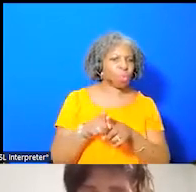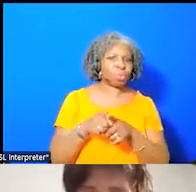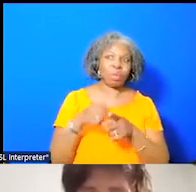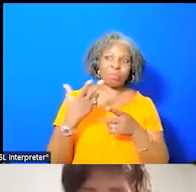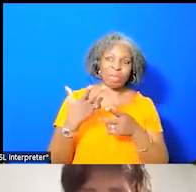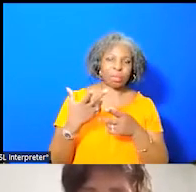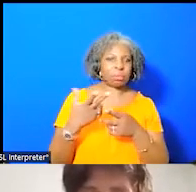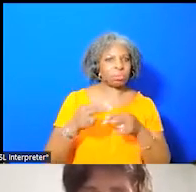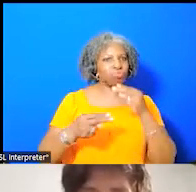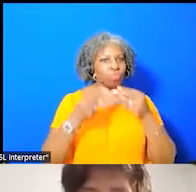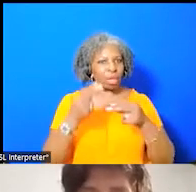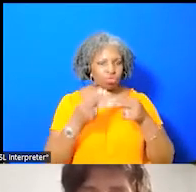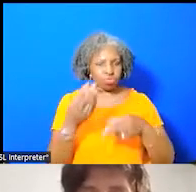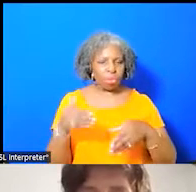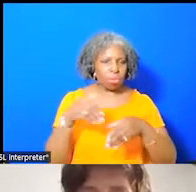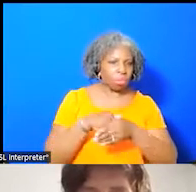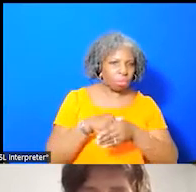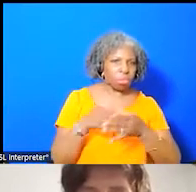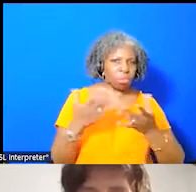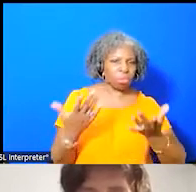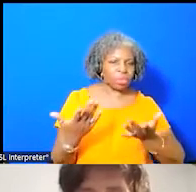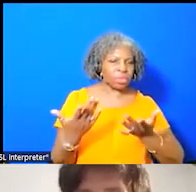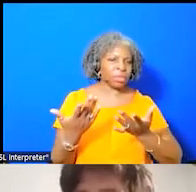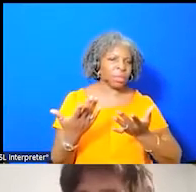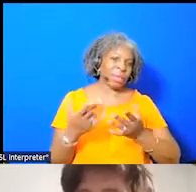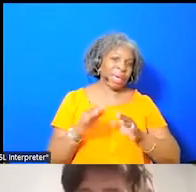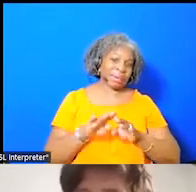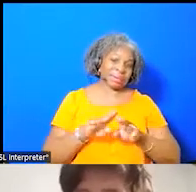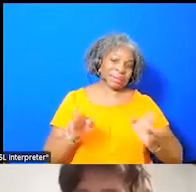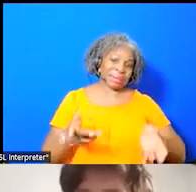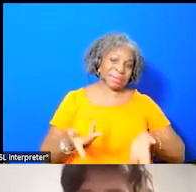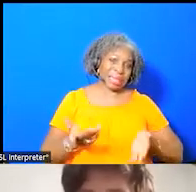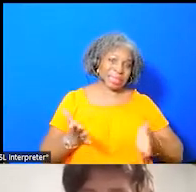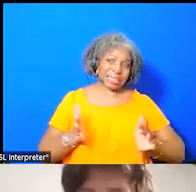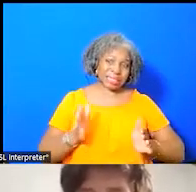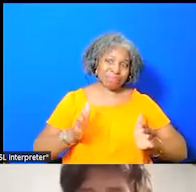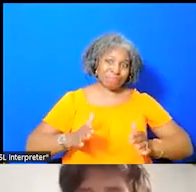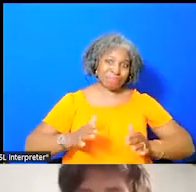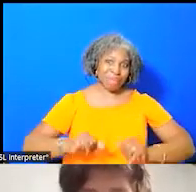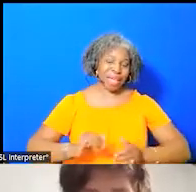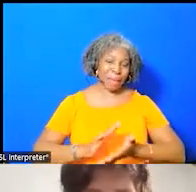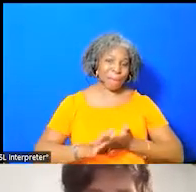and a desk space to allow the project to be open to the public for free.